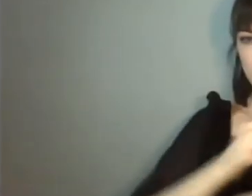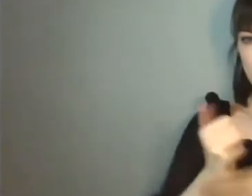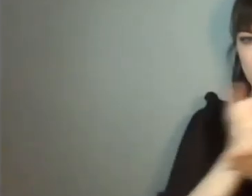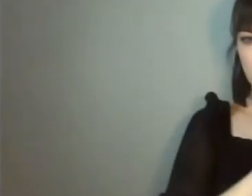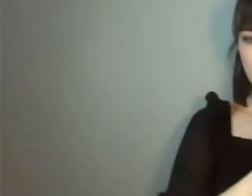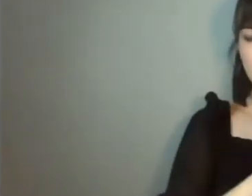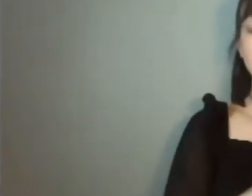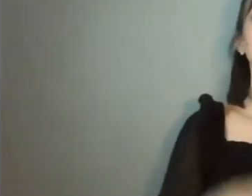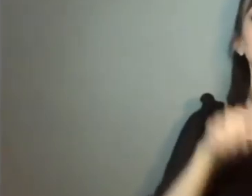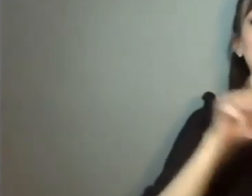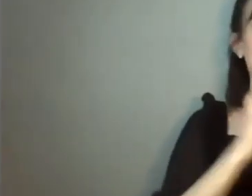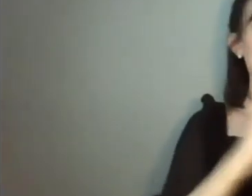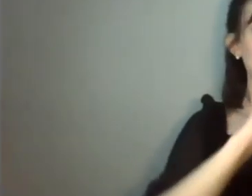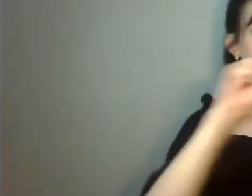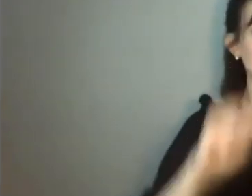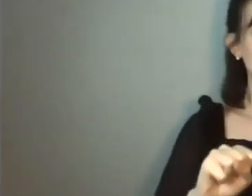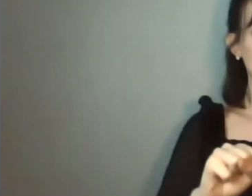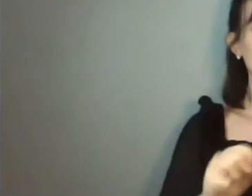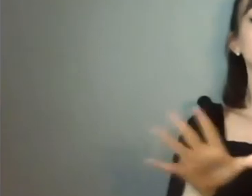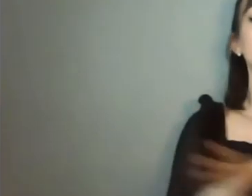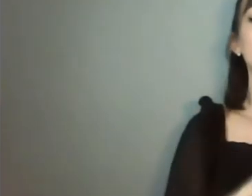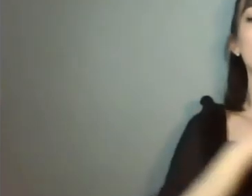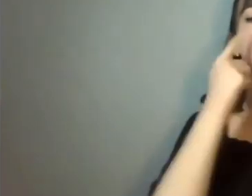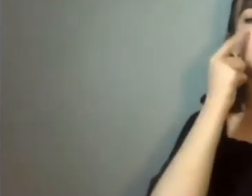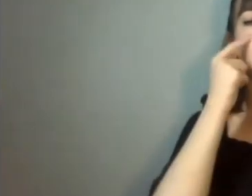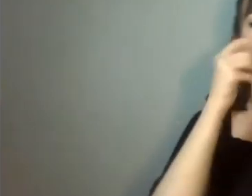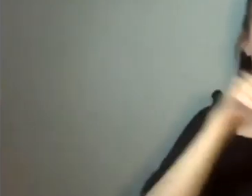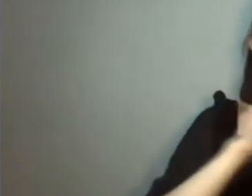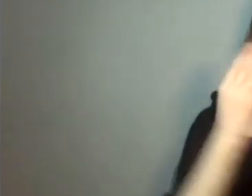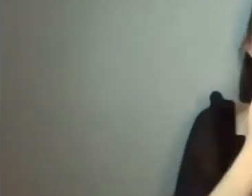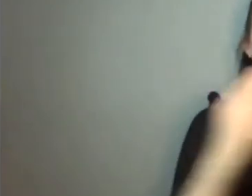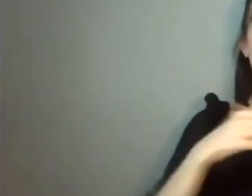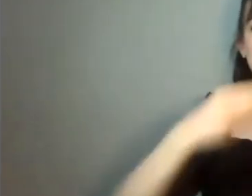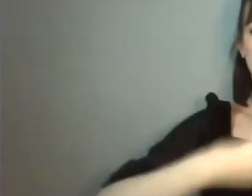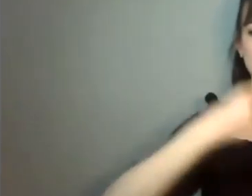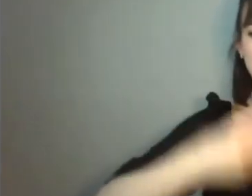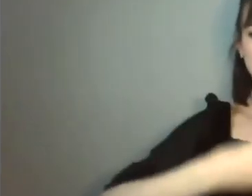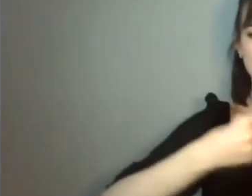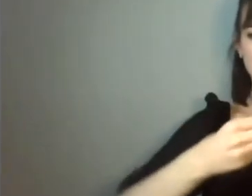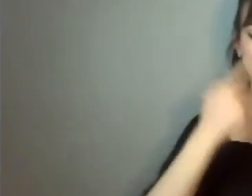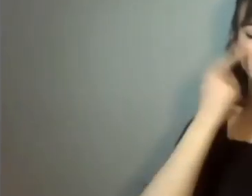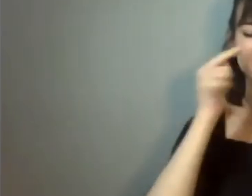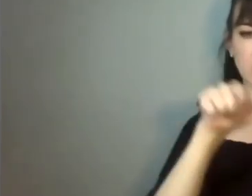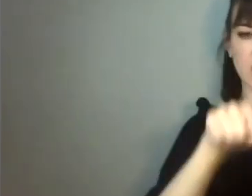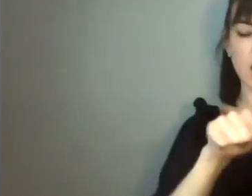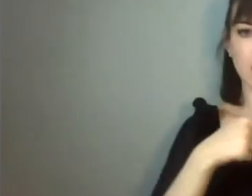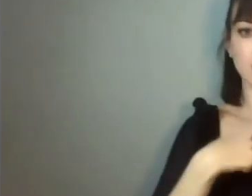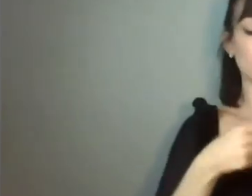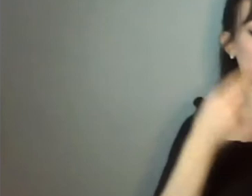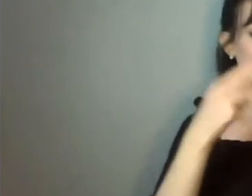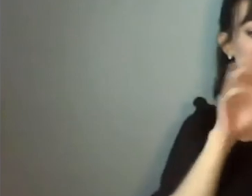need to be looked at and brought up to speed in order to identify the supporters and to link the